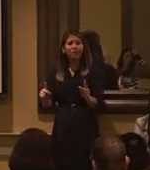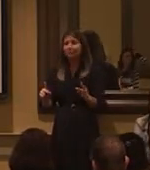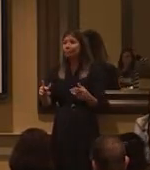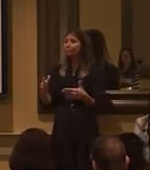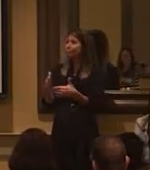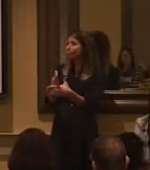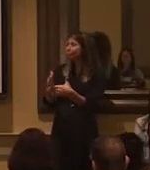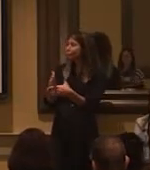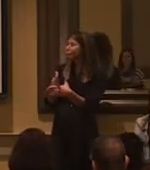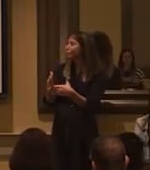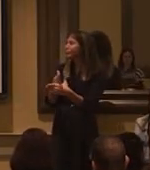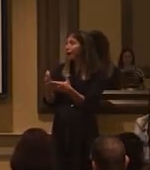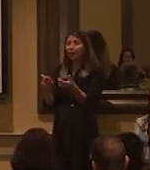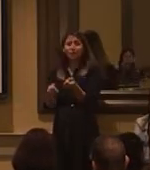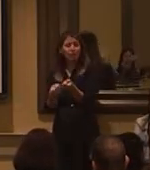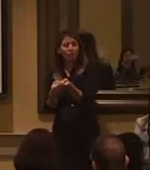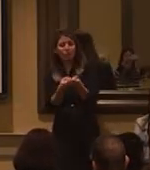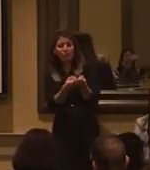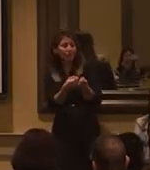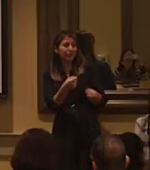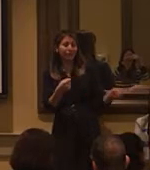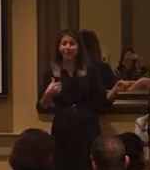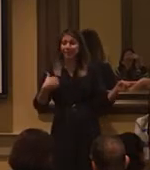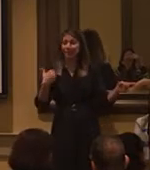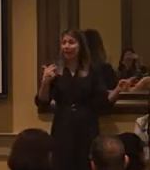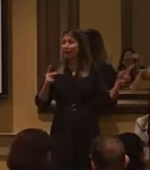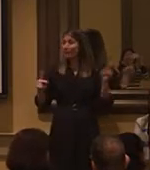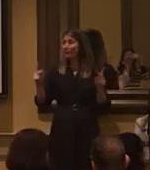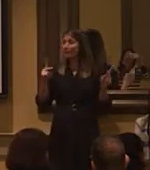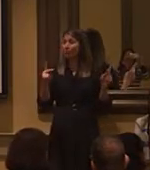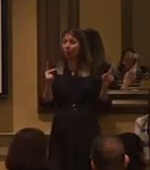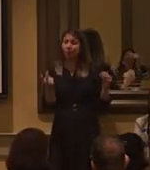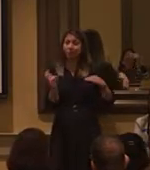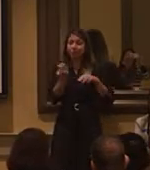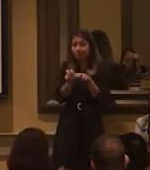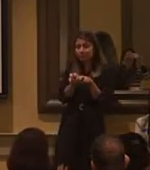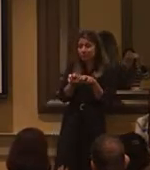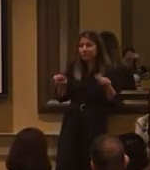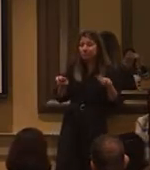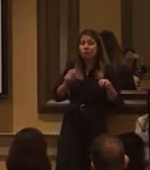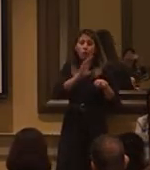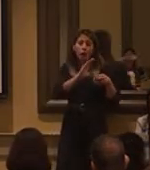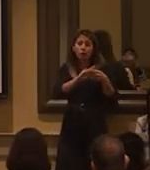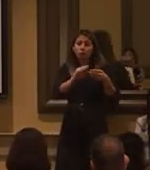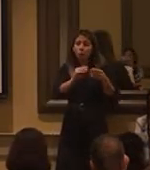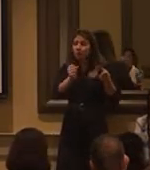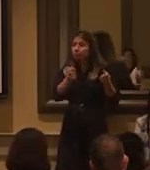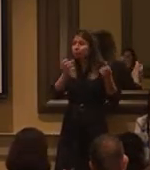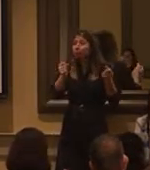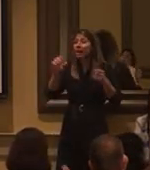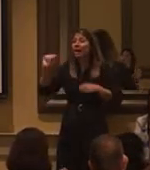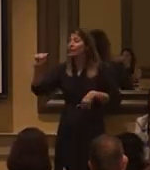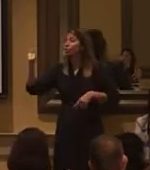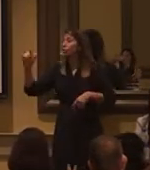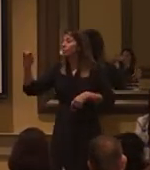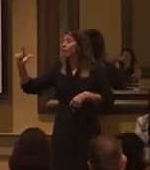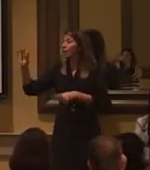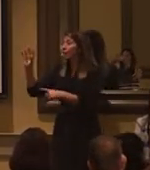to support these young people who are coming to share their stories. AG Bell Florida is here for you, for your families, for families